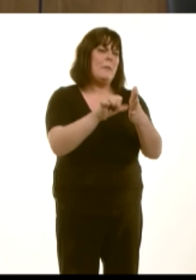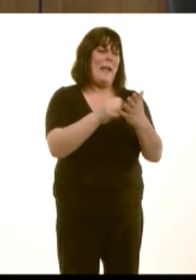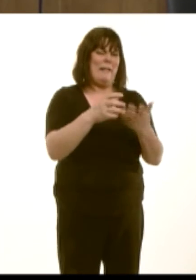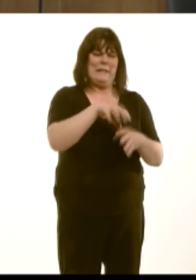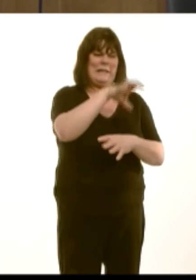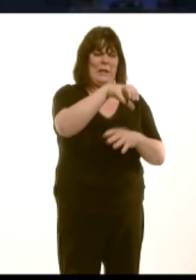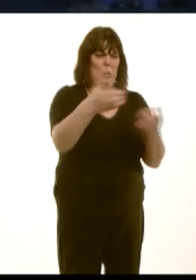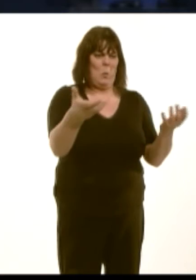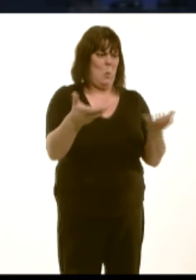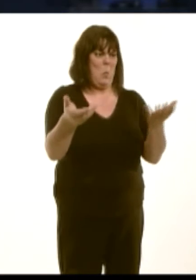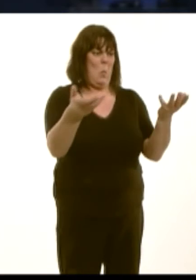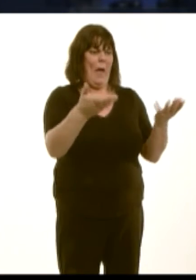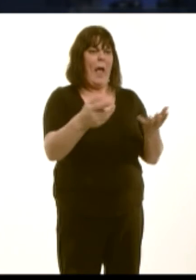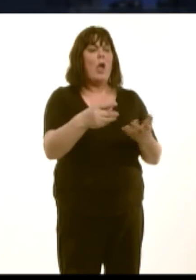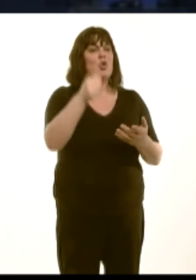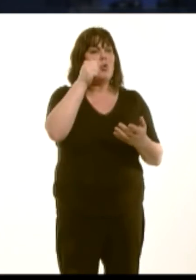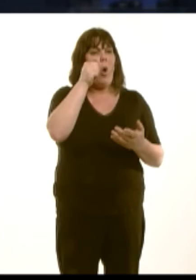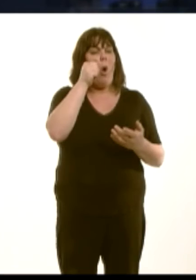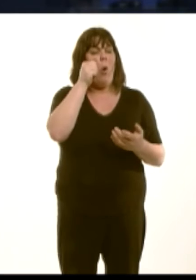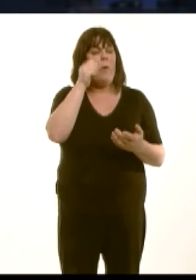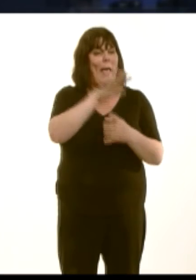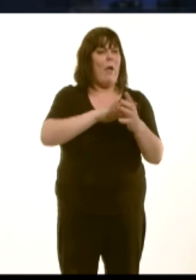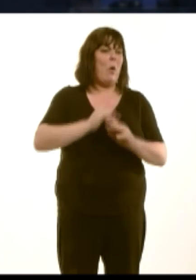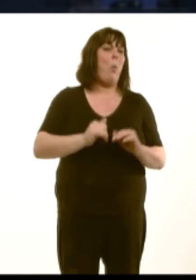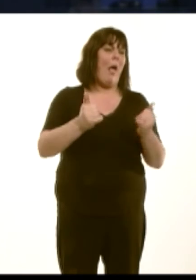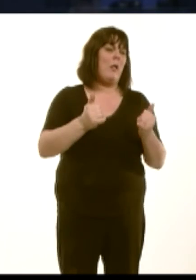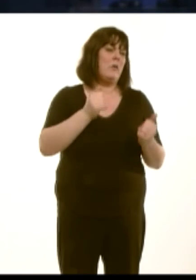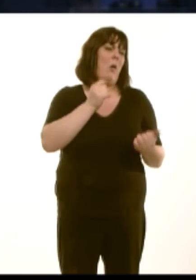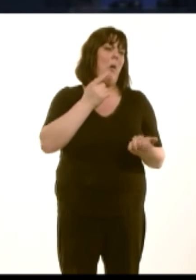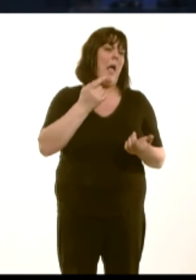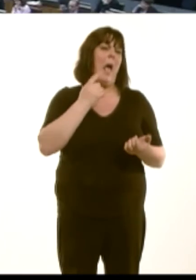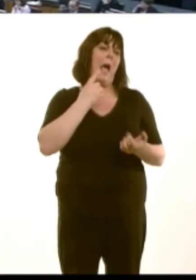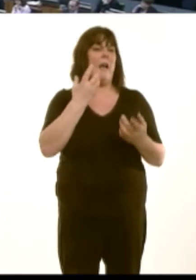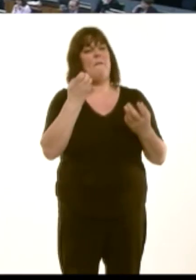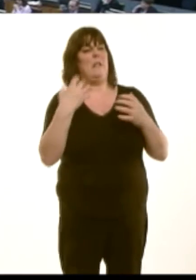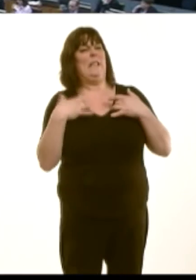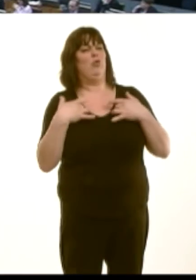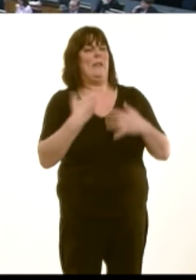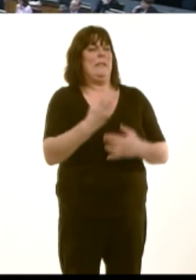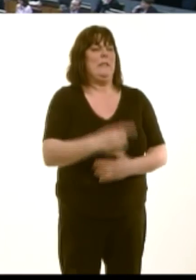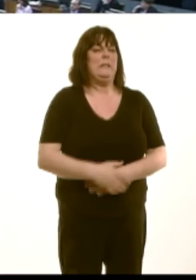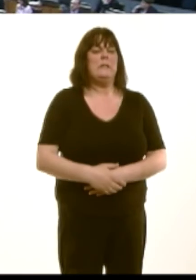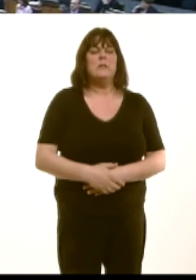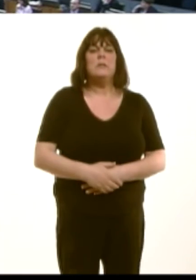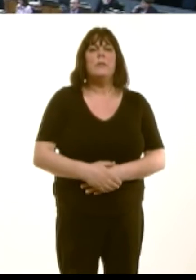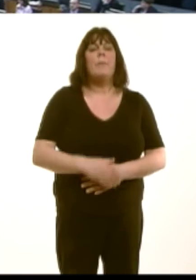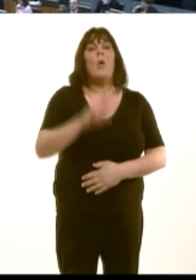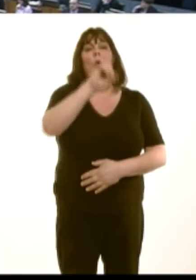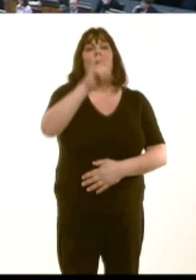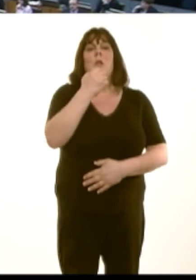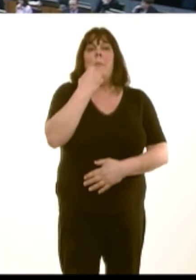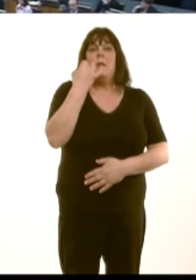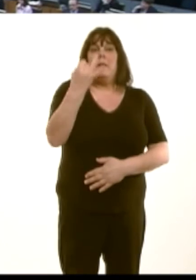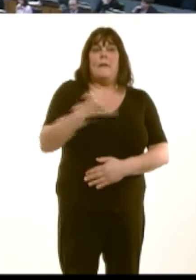As the Member will know, I declare an interest given that I know the area very well indeed.